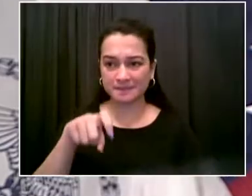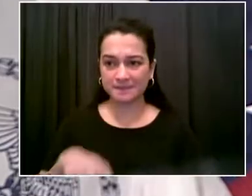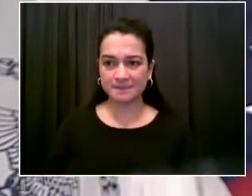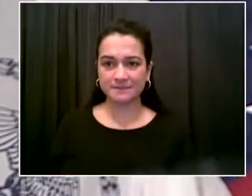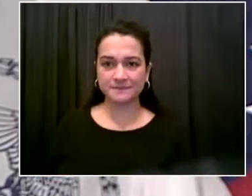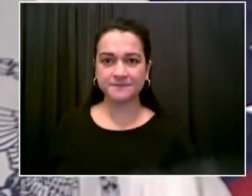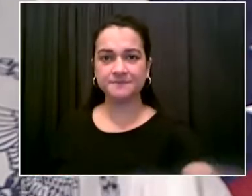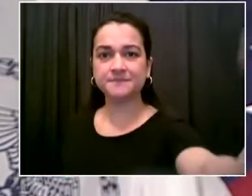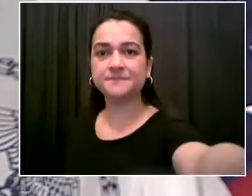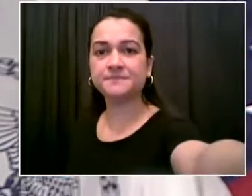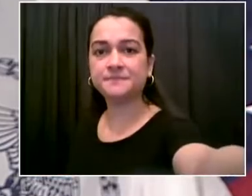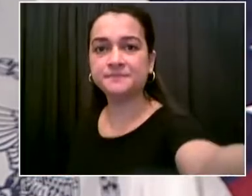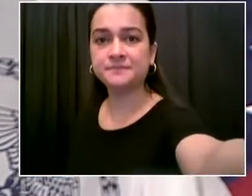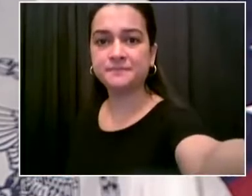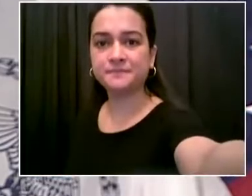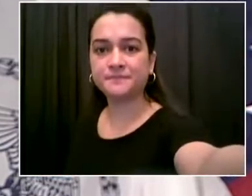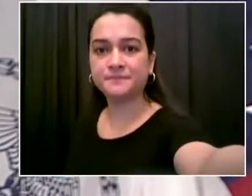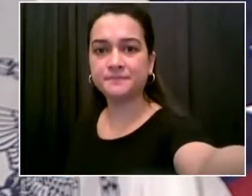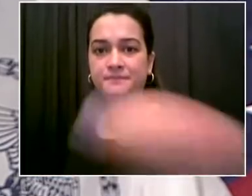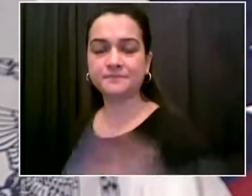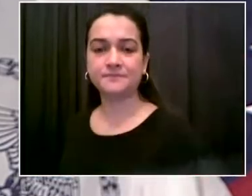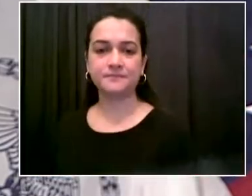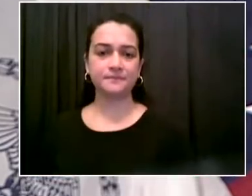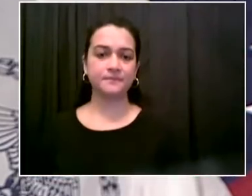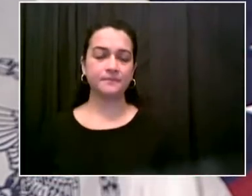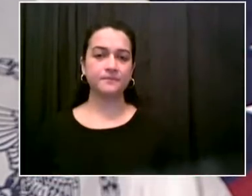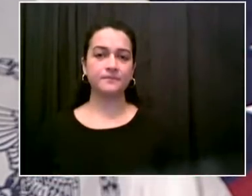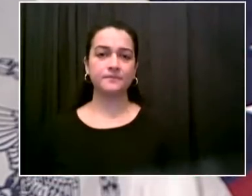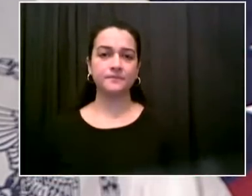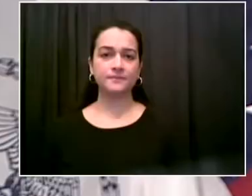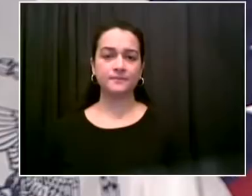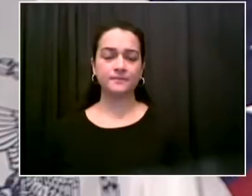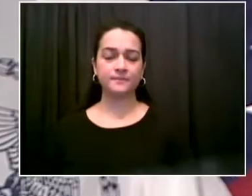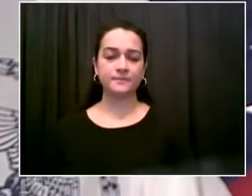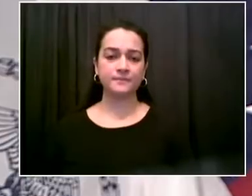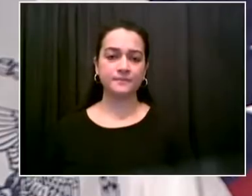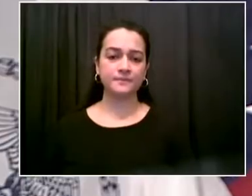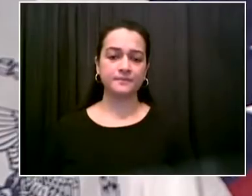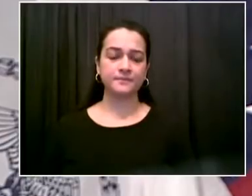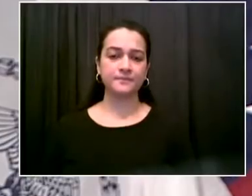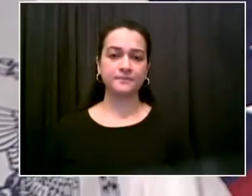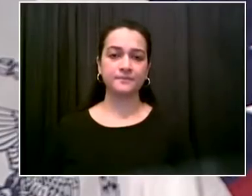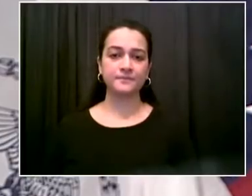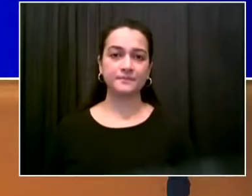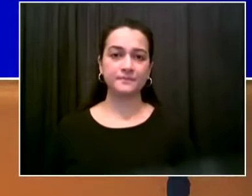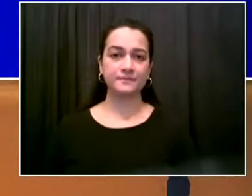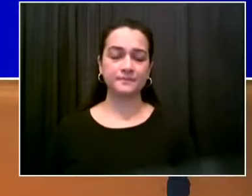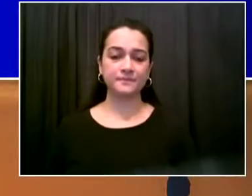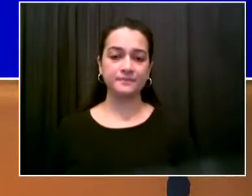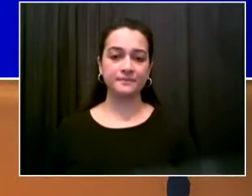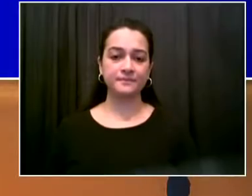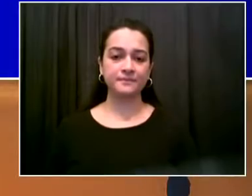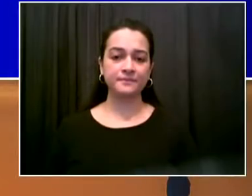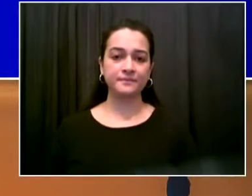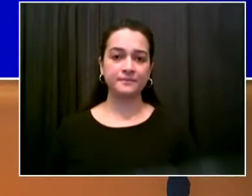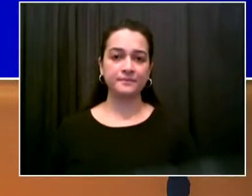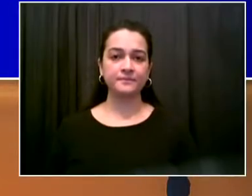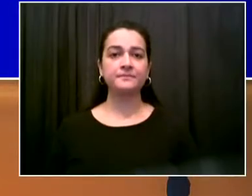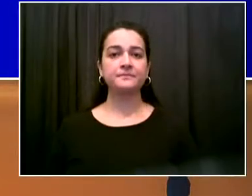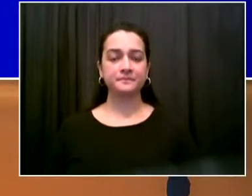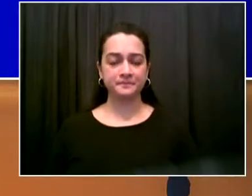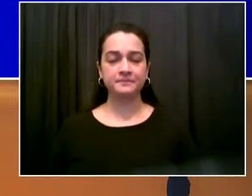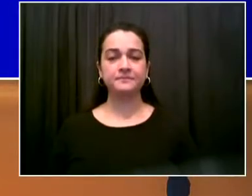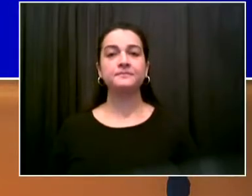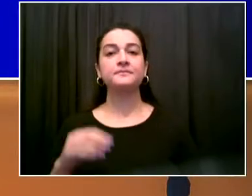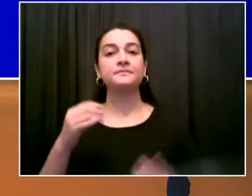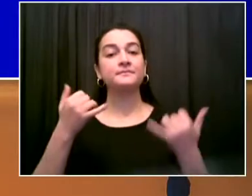TIME.